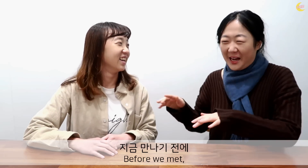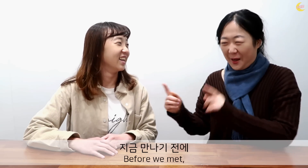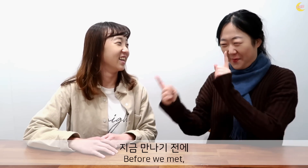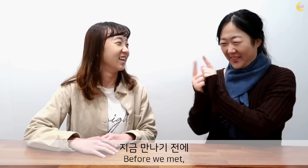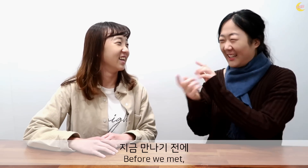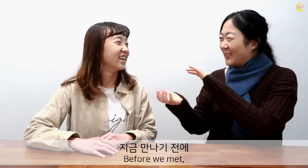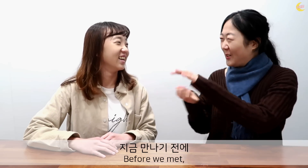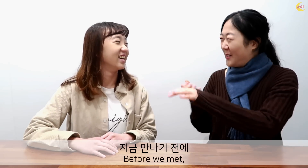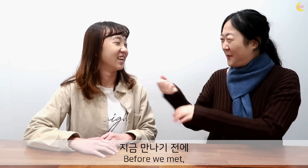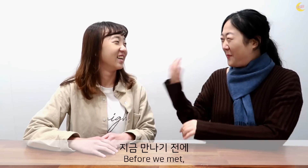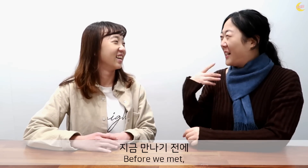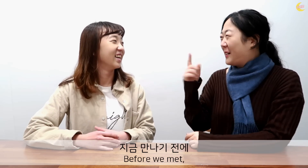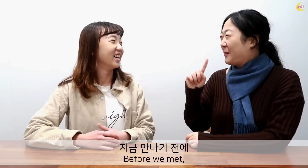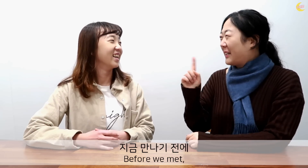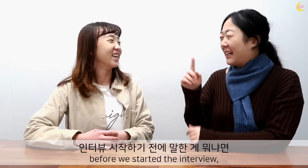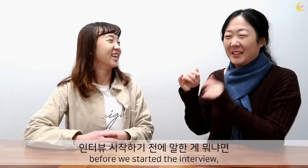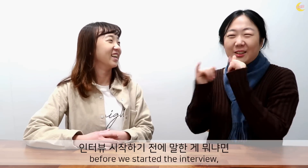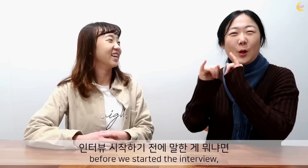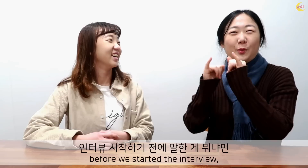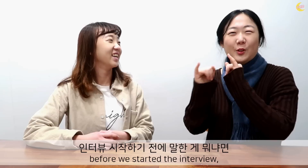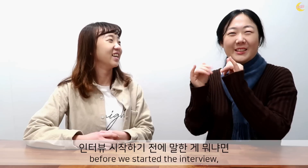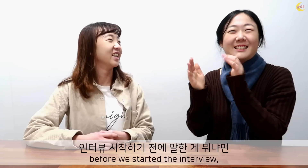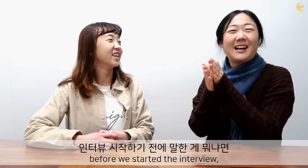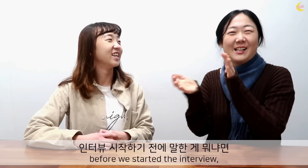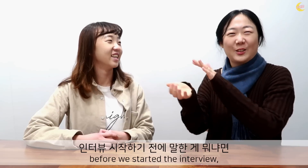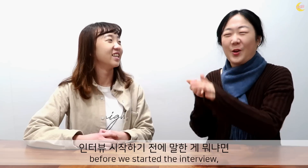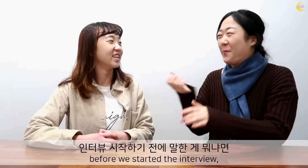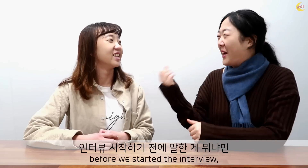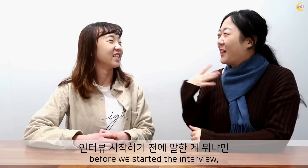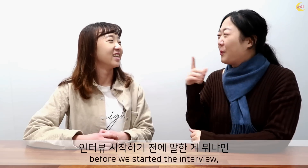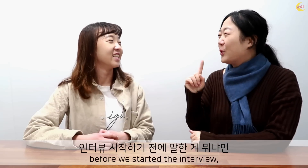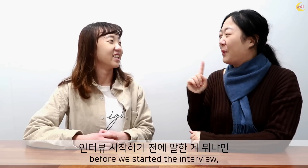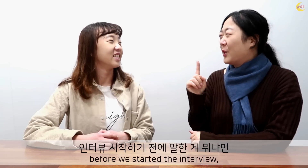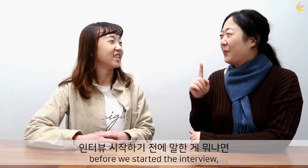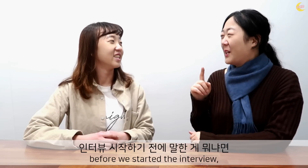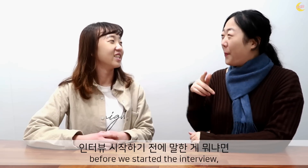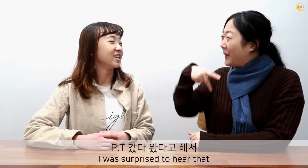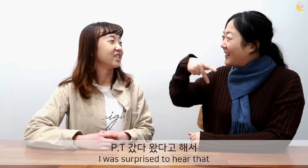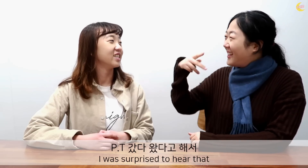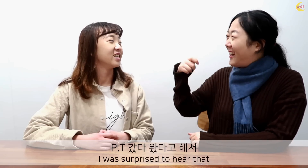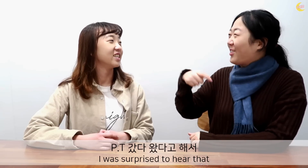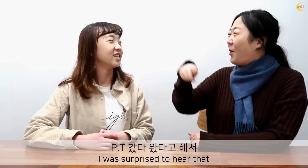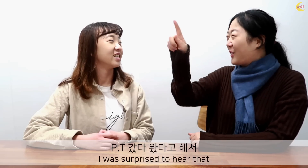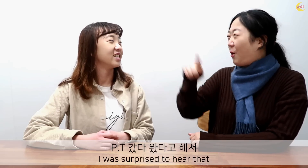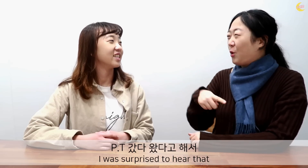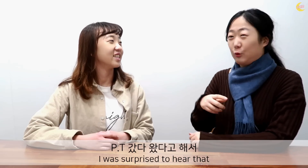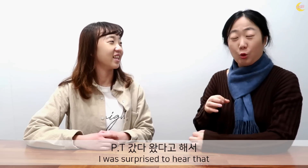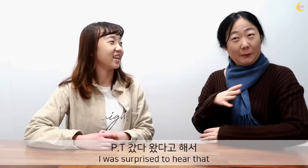Before we met, before we started the interview,